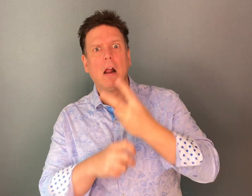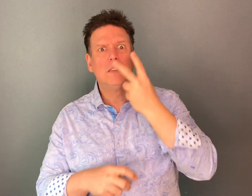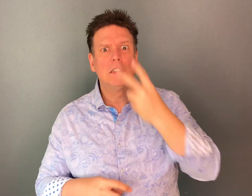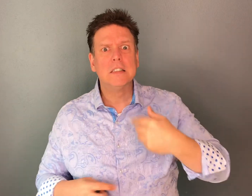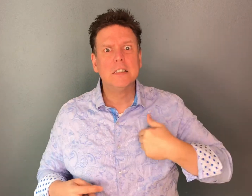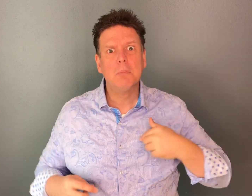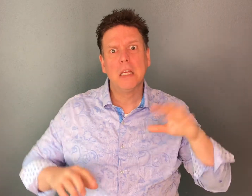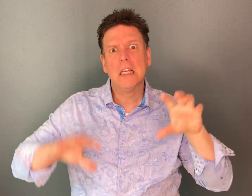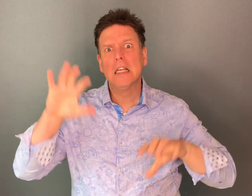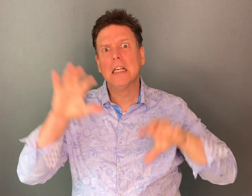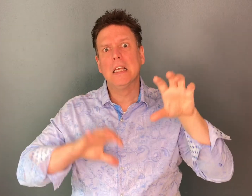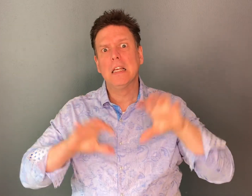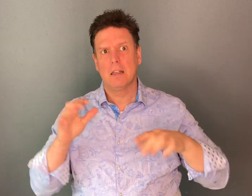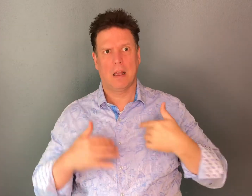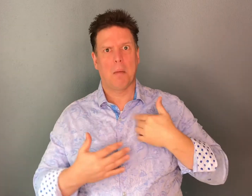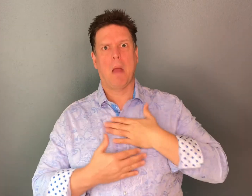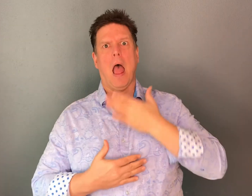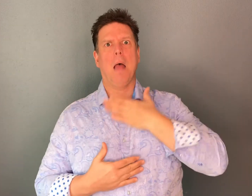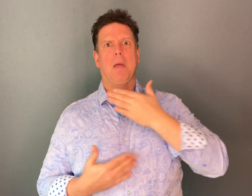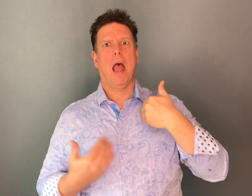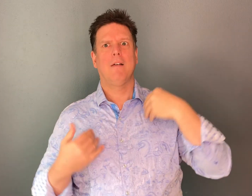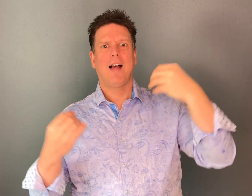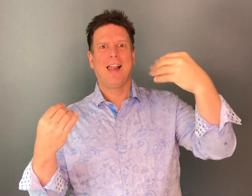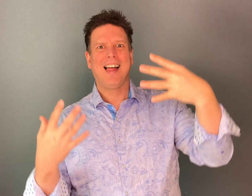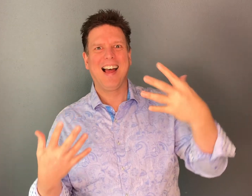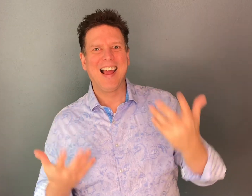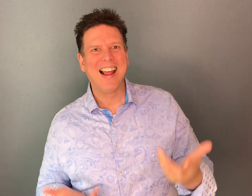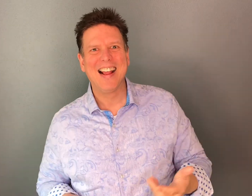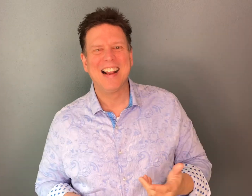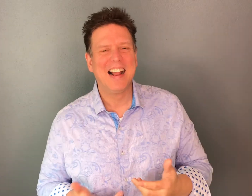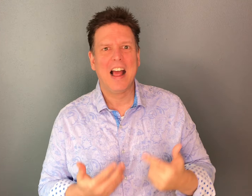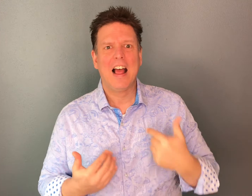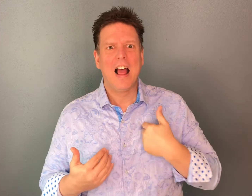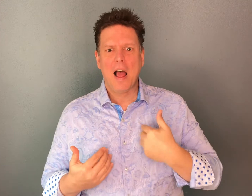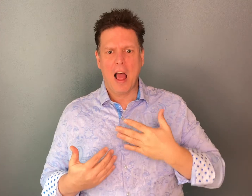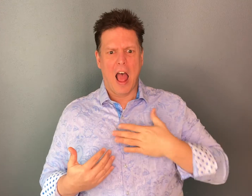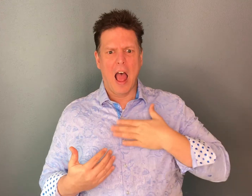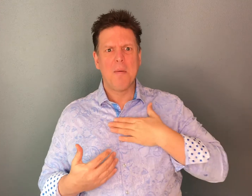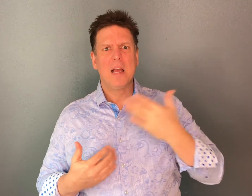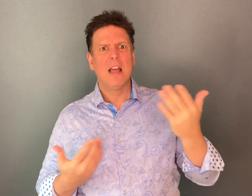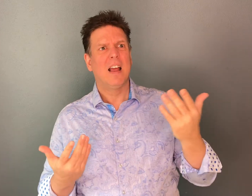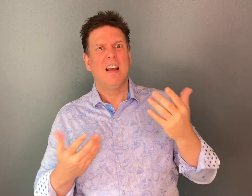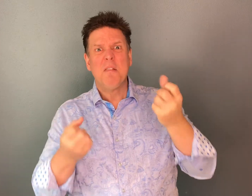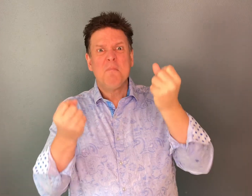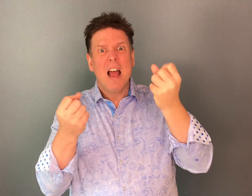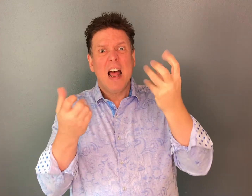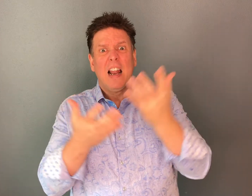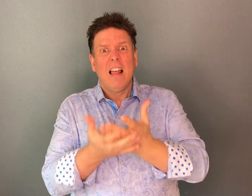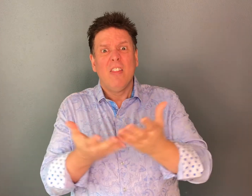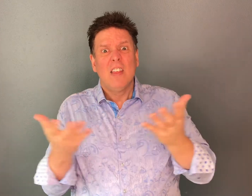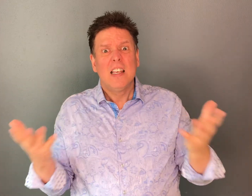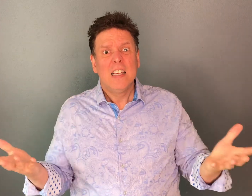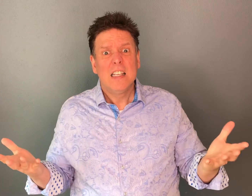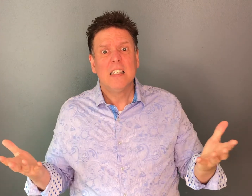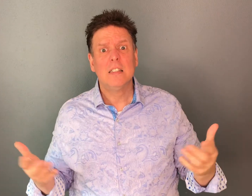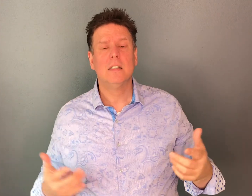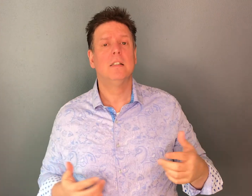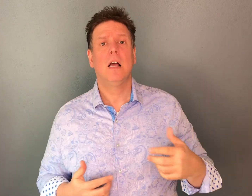easier. I couldn't use this to see what I'm doing without the light.